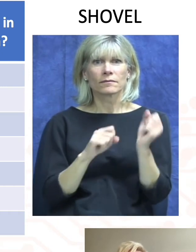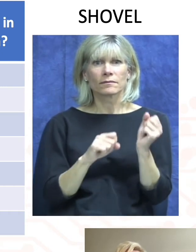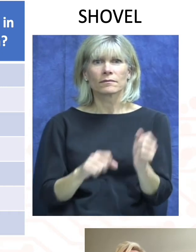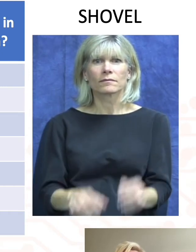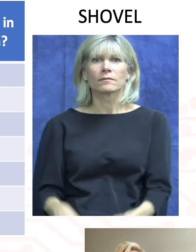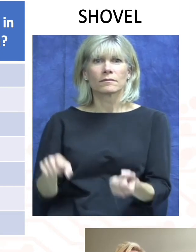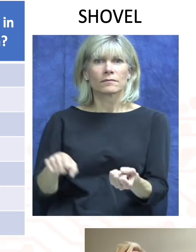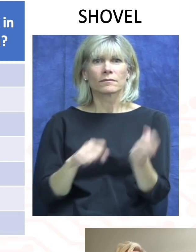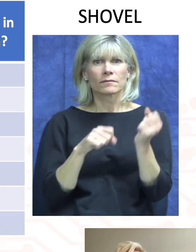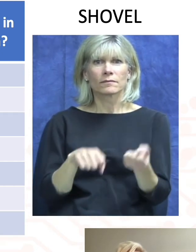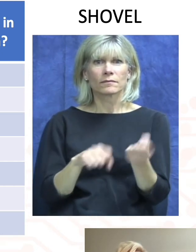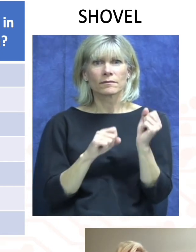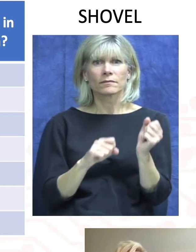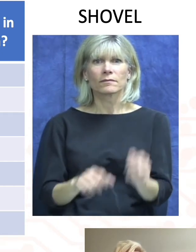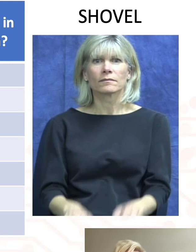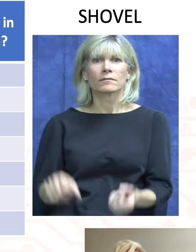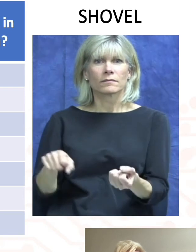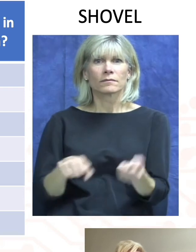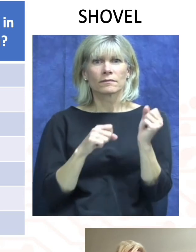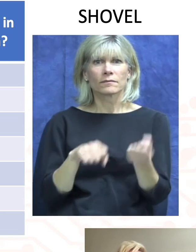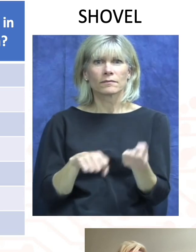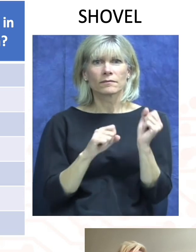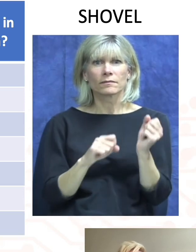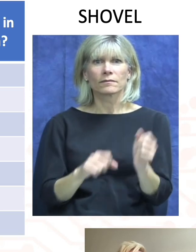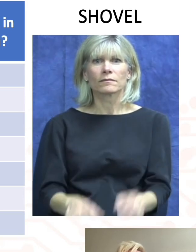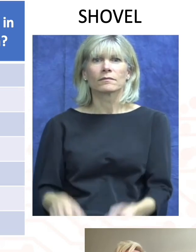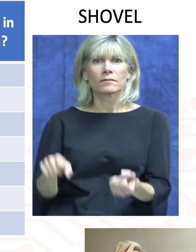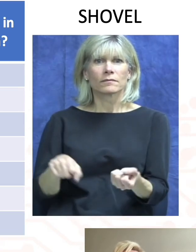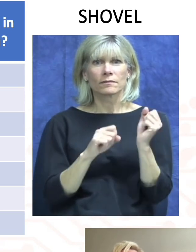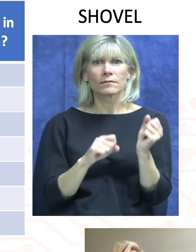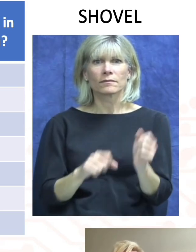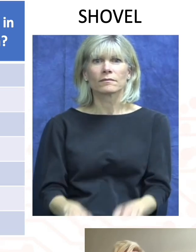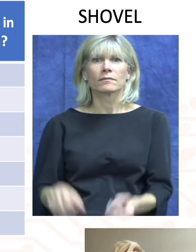Ultimately, this type of semantic feature coding will provide a detailed quantitative